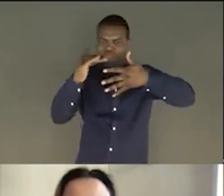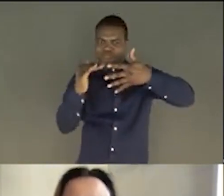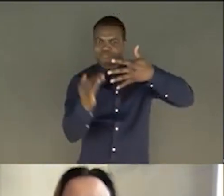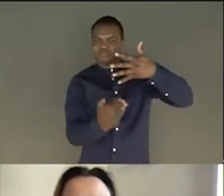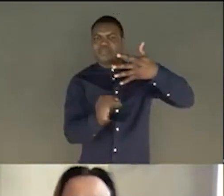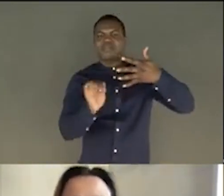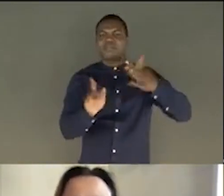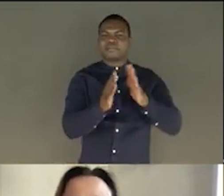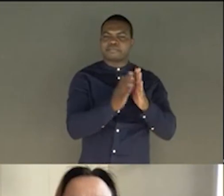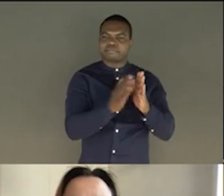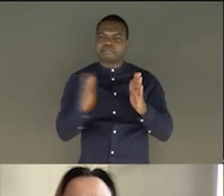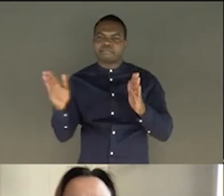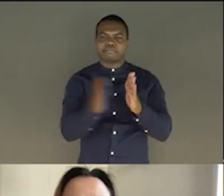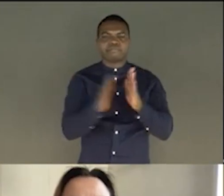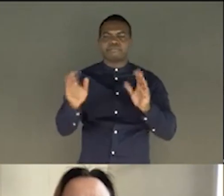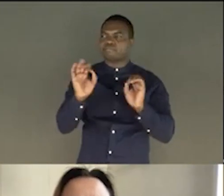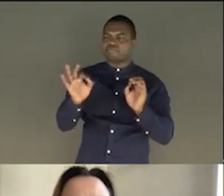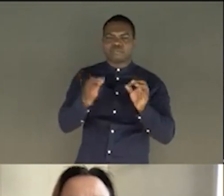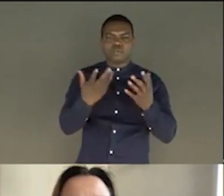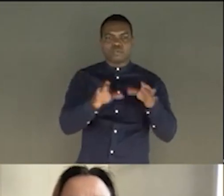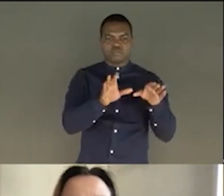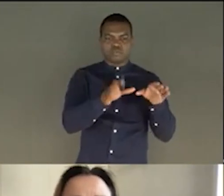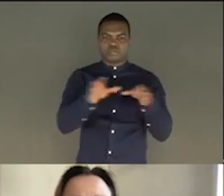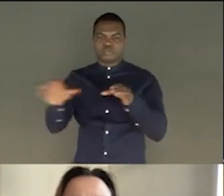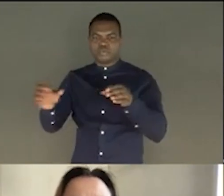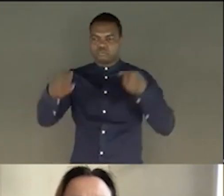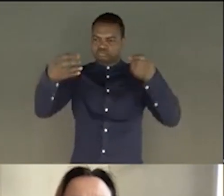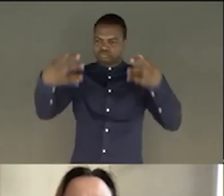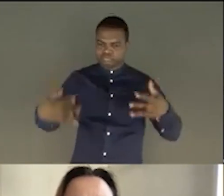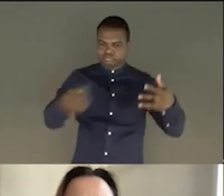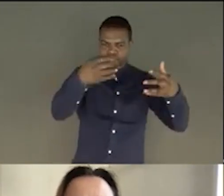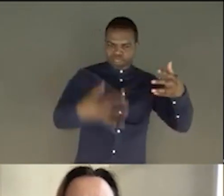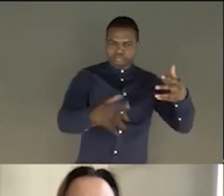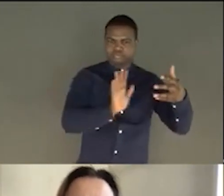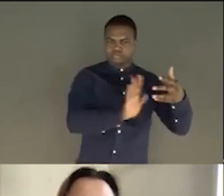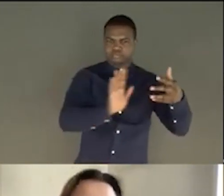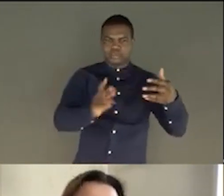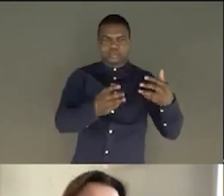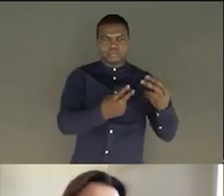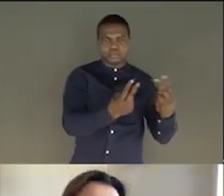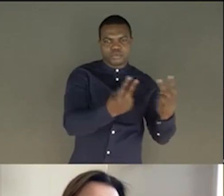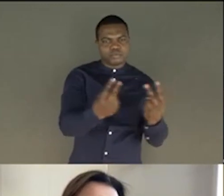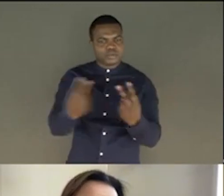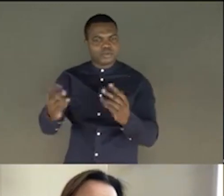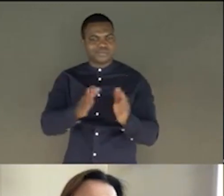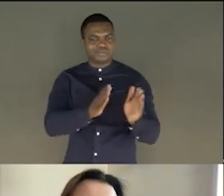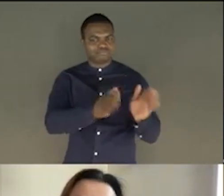But what I would say, that if you are working with a huge amount of information and that's what you are dealing with,